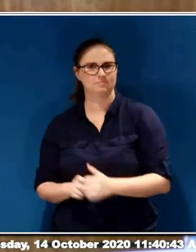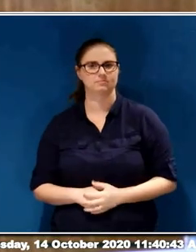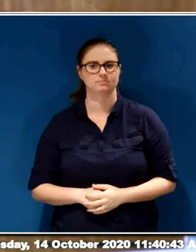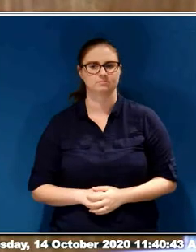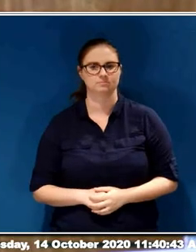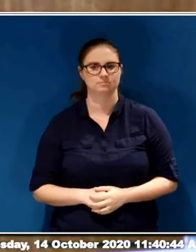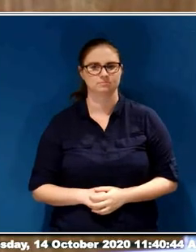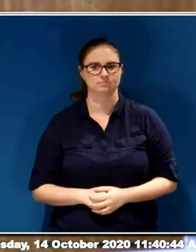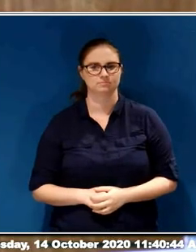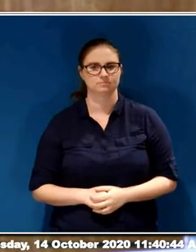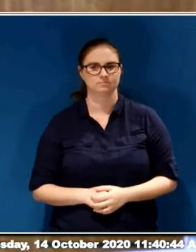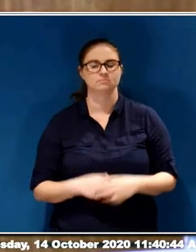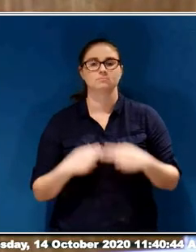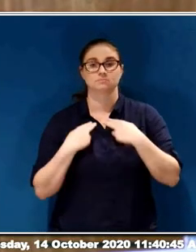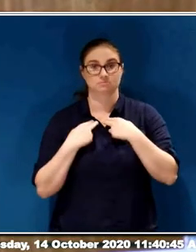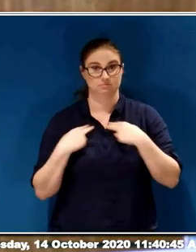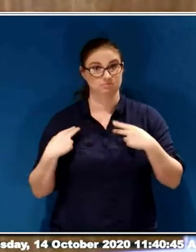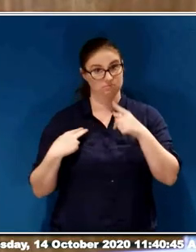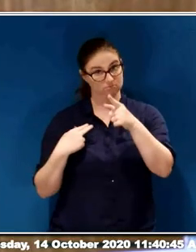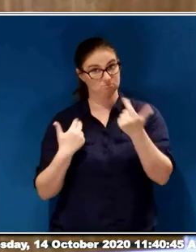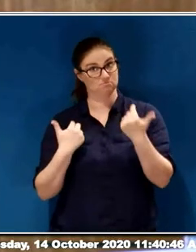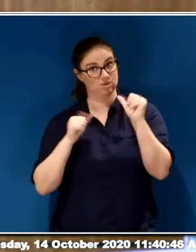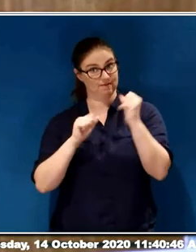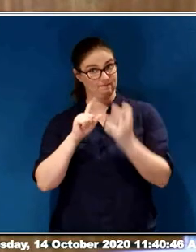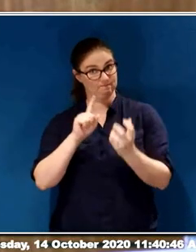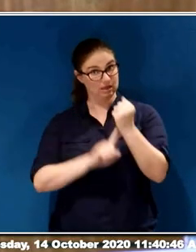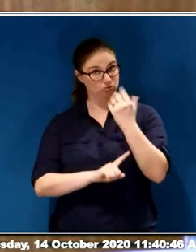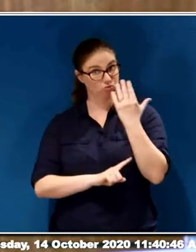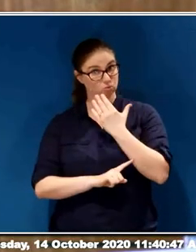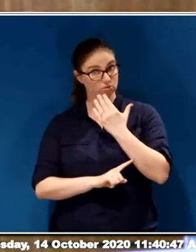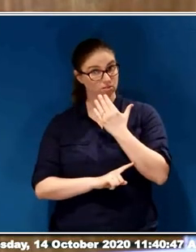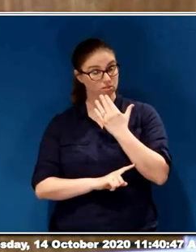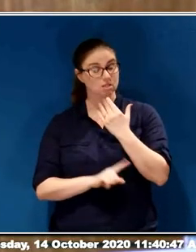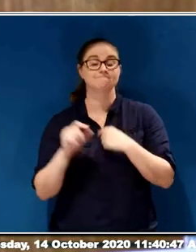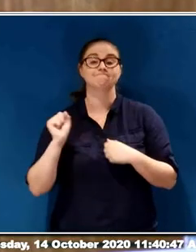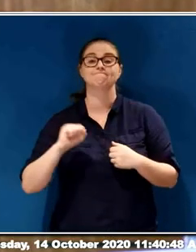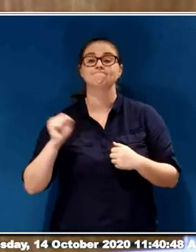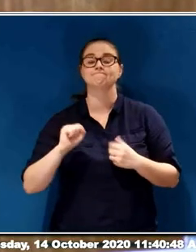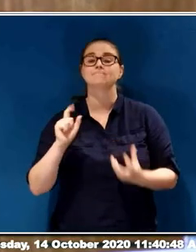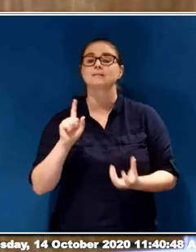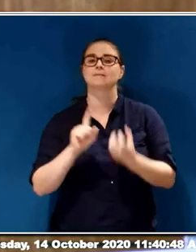It was an independent school for basically for disengaged youth.